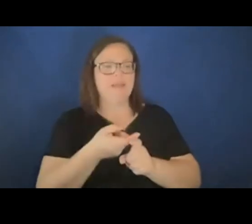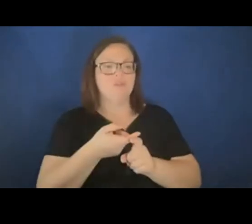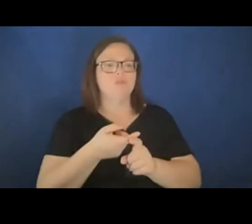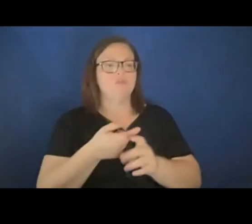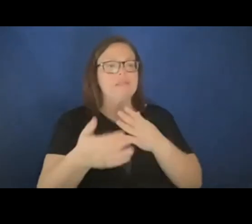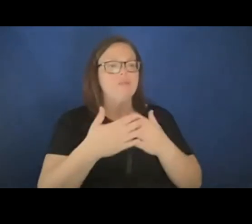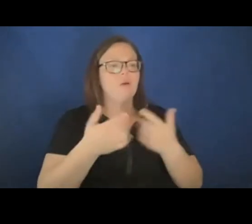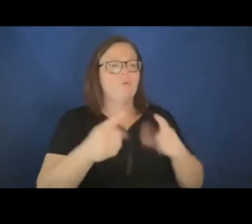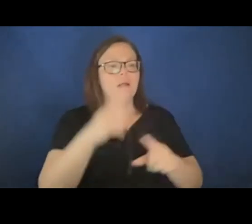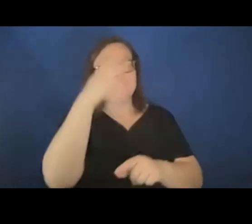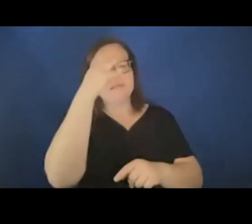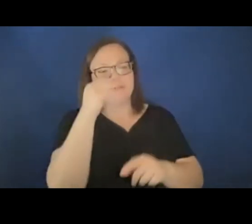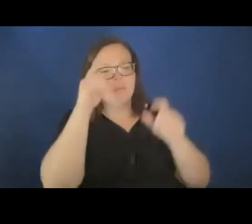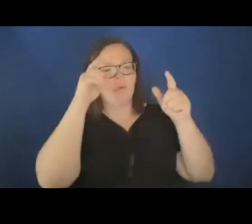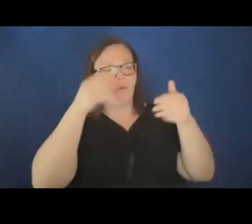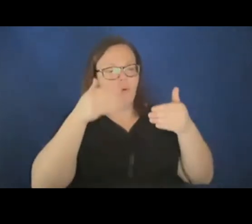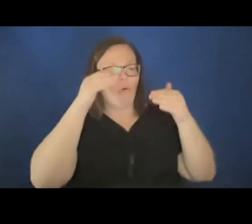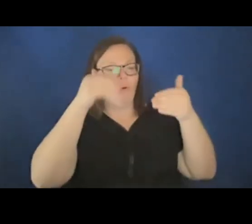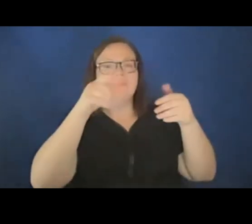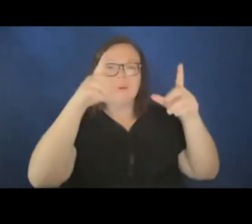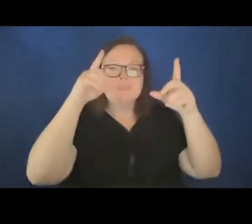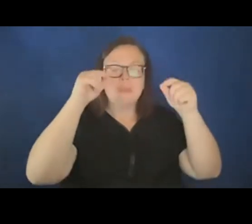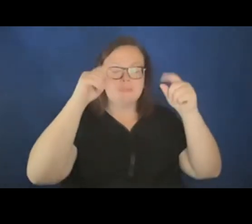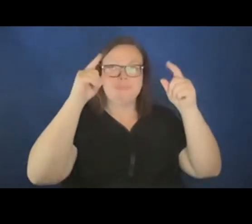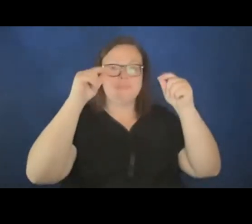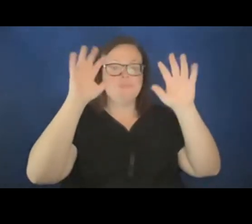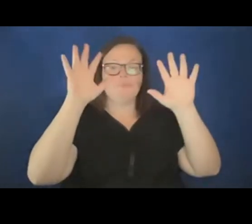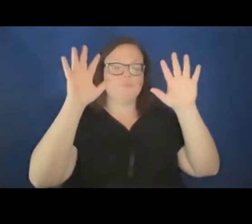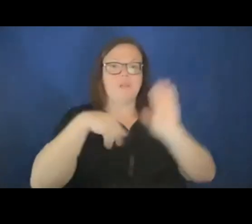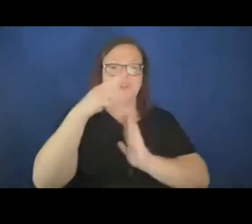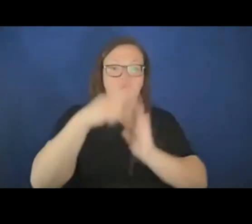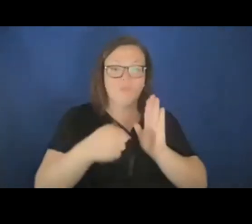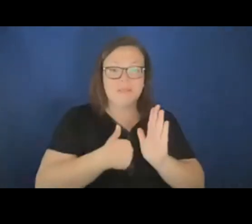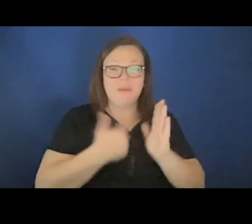down her eyes; her blinking the tired away to read to me when I got too lazy to sound